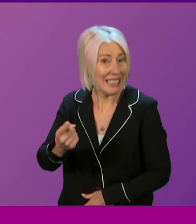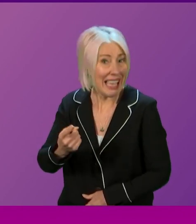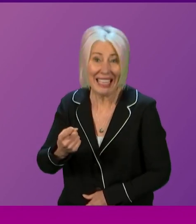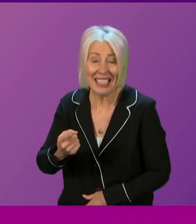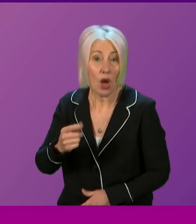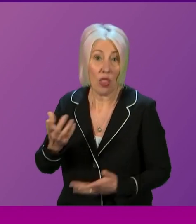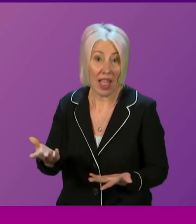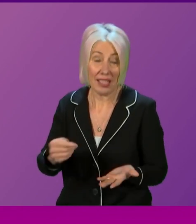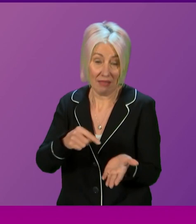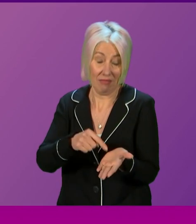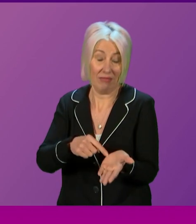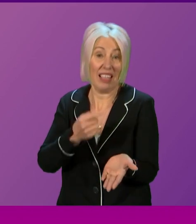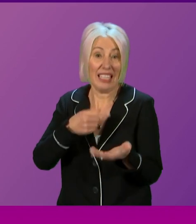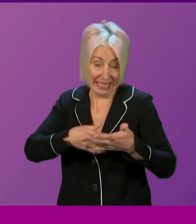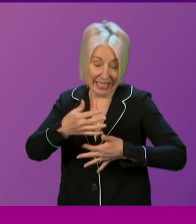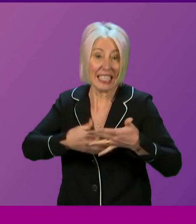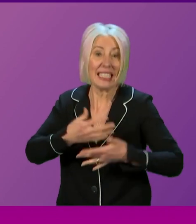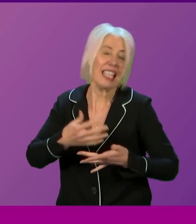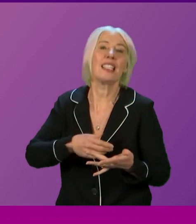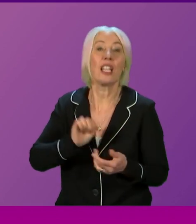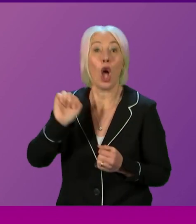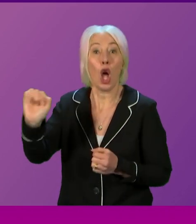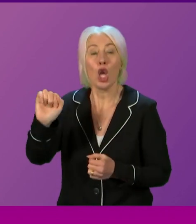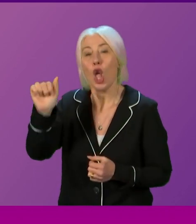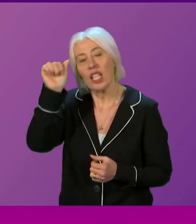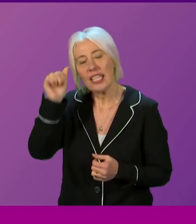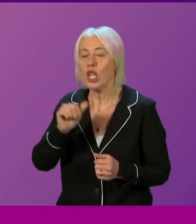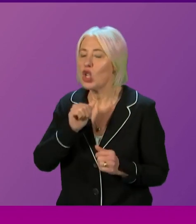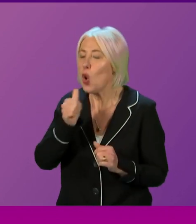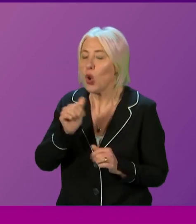that the statistic is, in her words, no longer accurate.